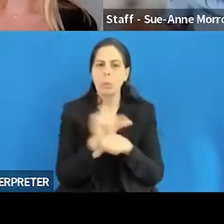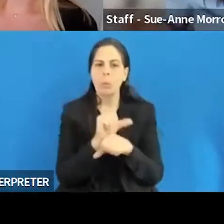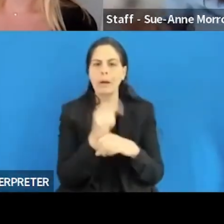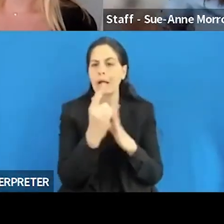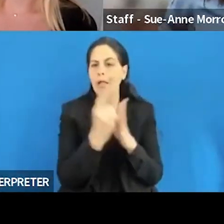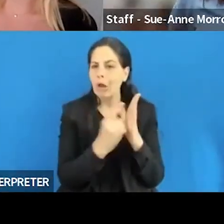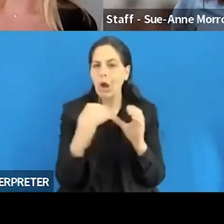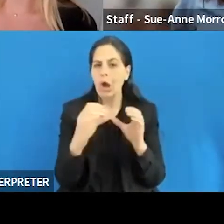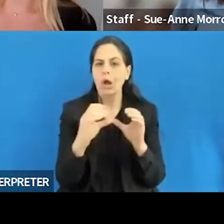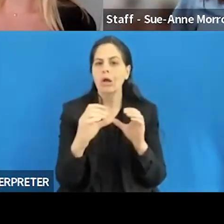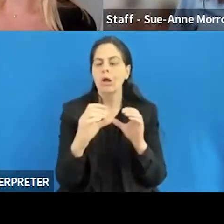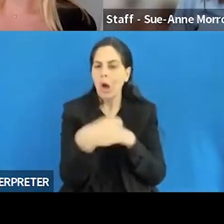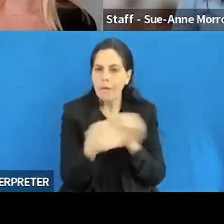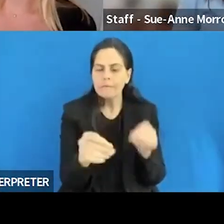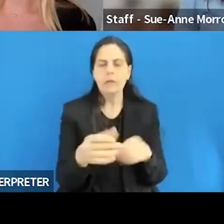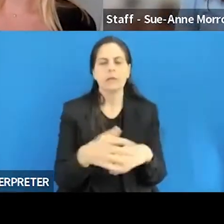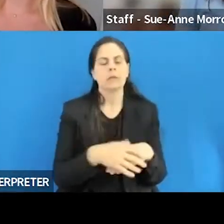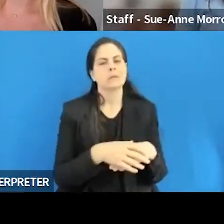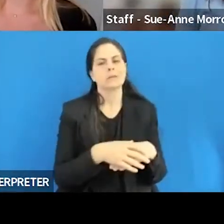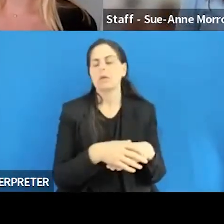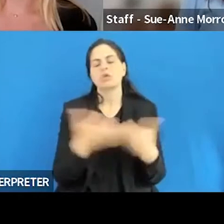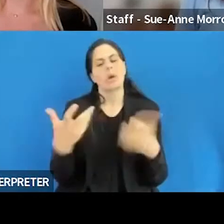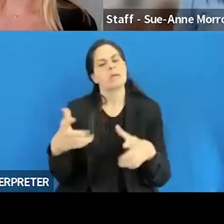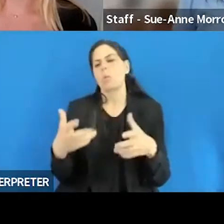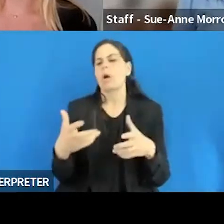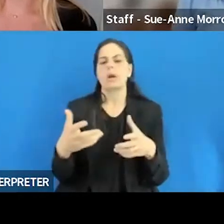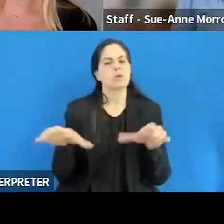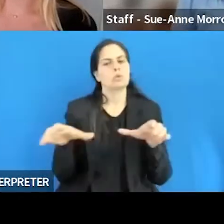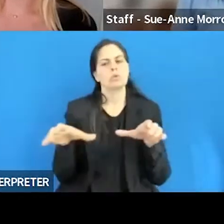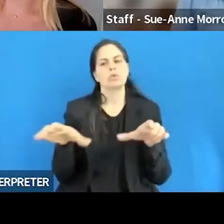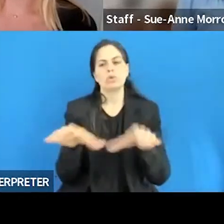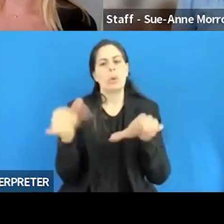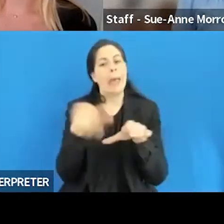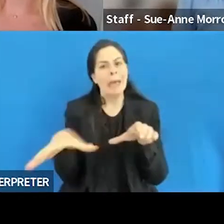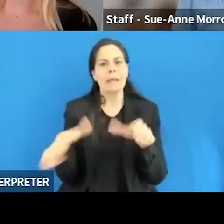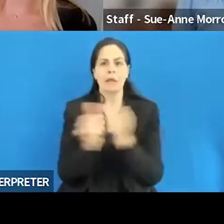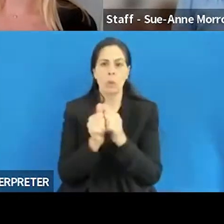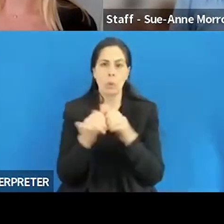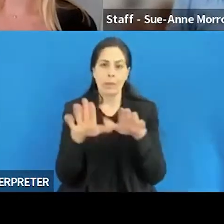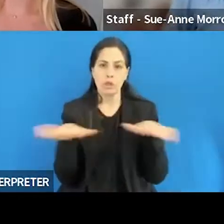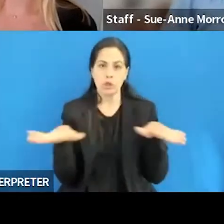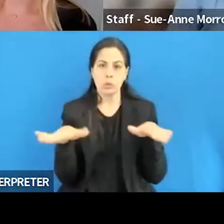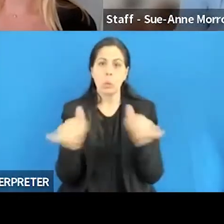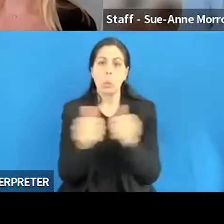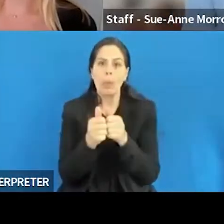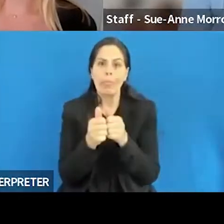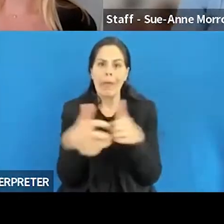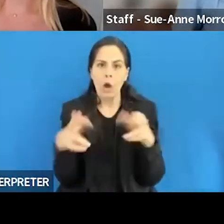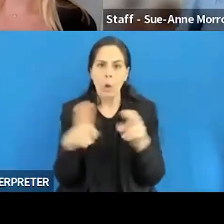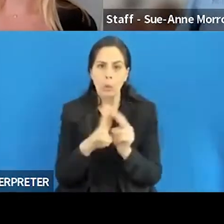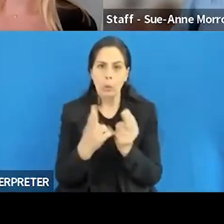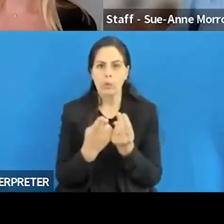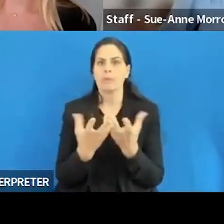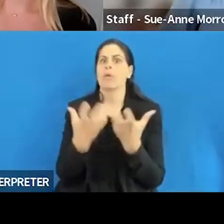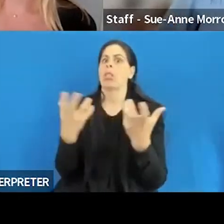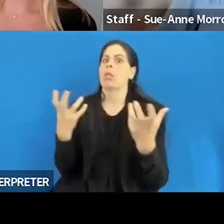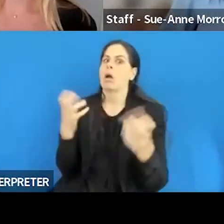Like, we're like, so we did that and I'm really glad we did. And it was a lot of work being a producer and a signatory and the paperwork I had to fill out.